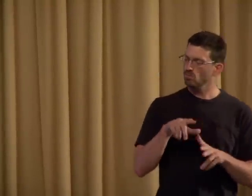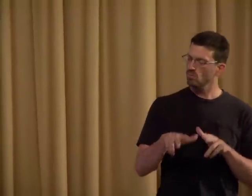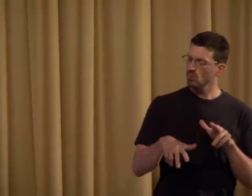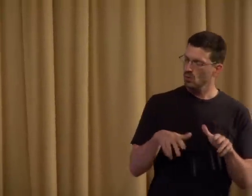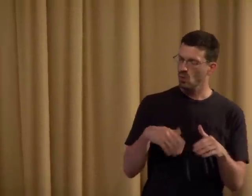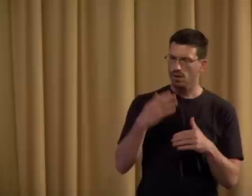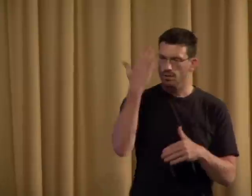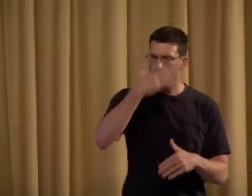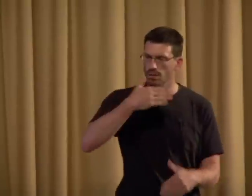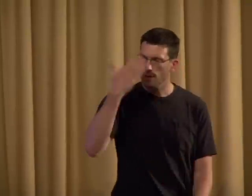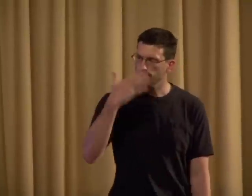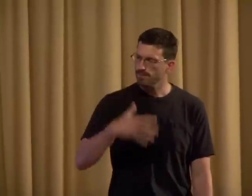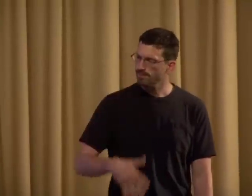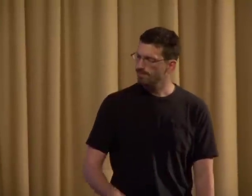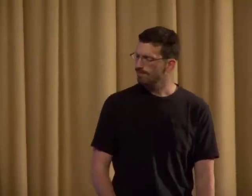But then finally it was too much. I couldn't take it. I got up and walked to the front of the bus.